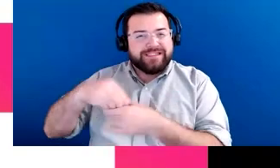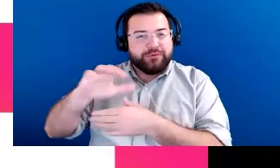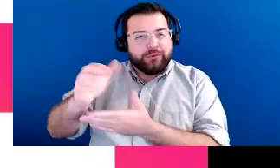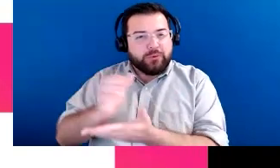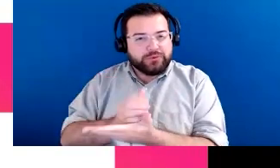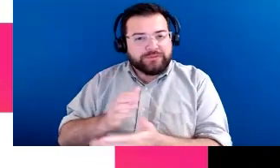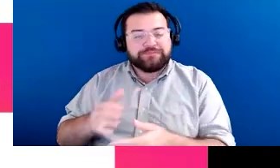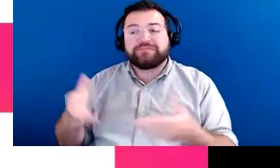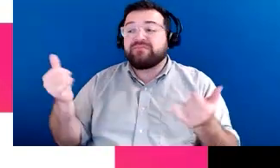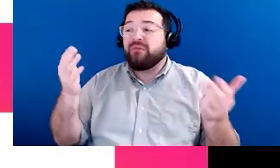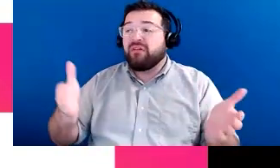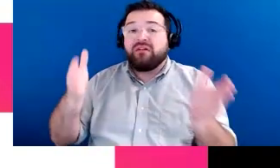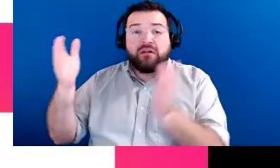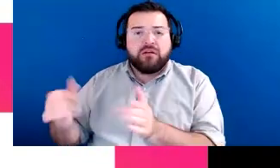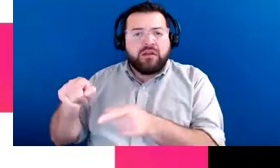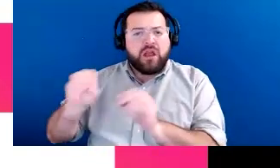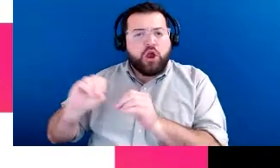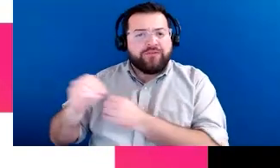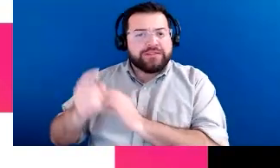Now the next one, how about office hours?